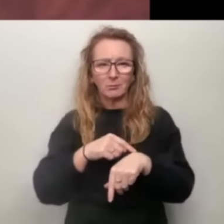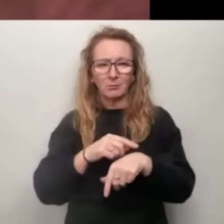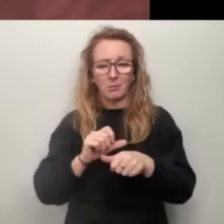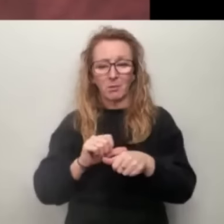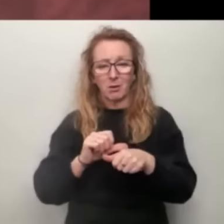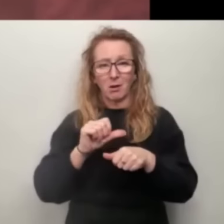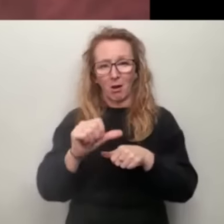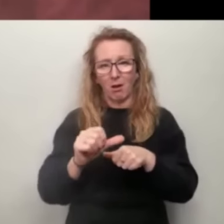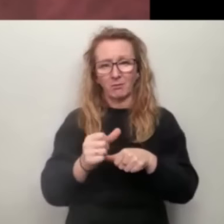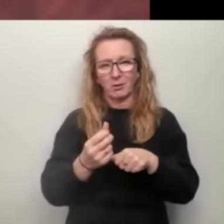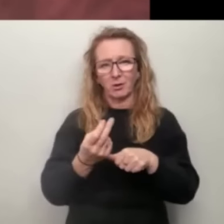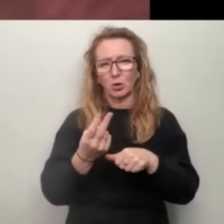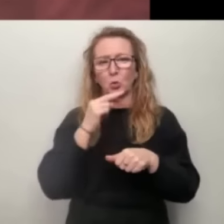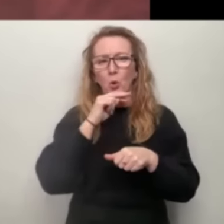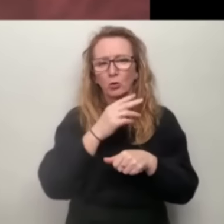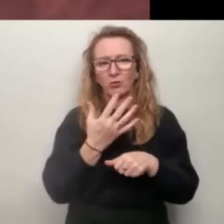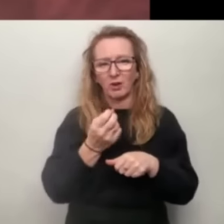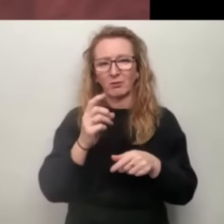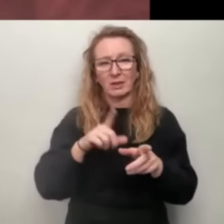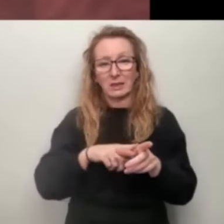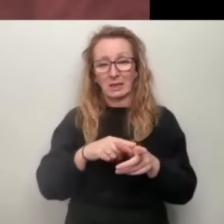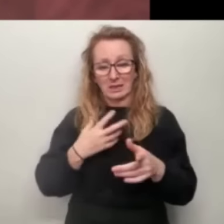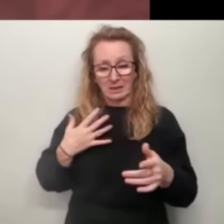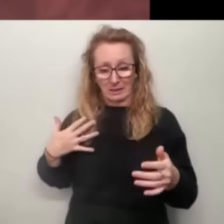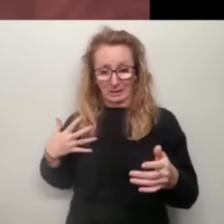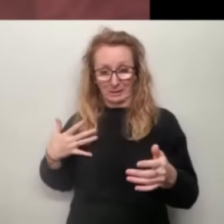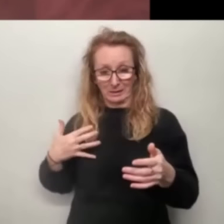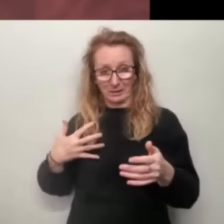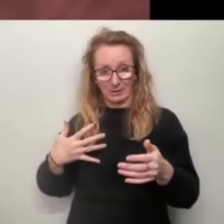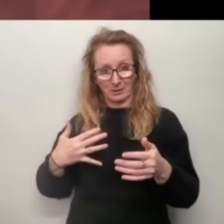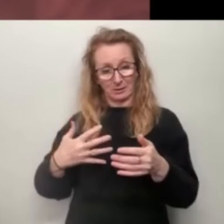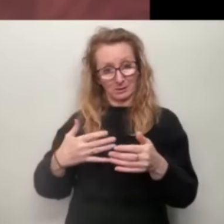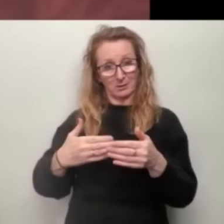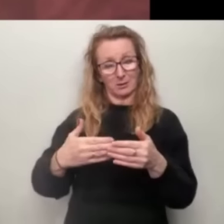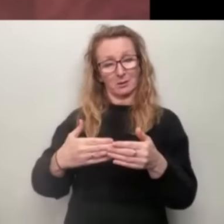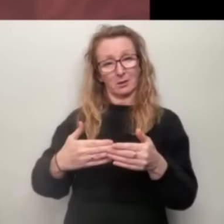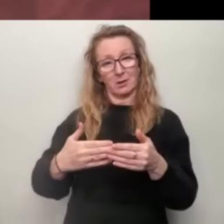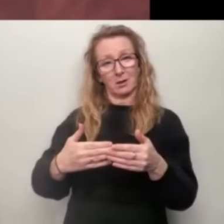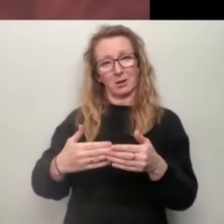250 years of gestation? I like to think it appeared right at the heart